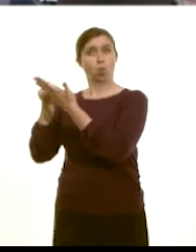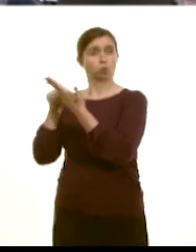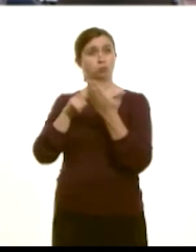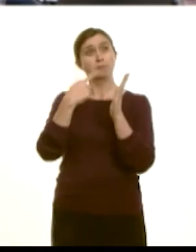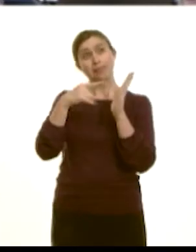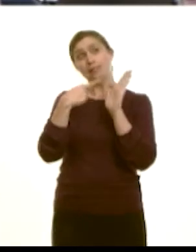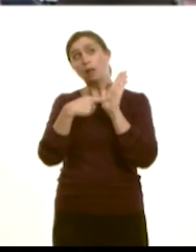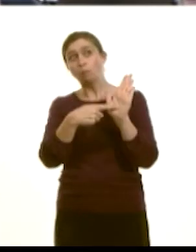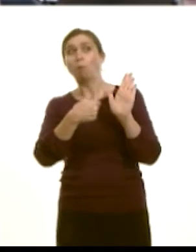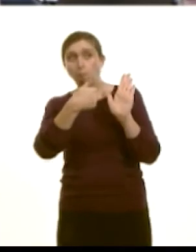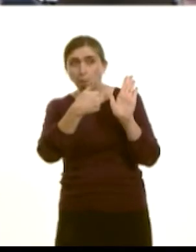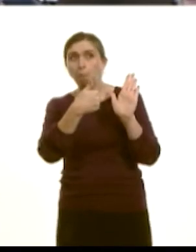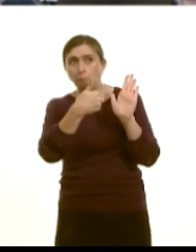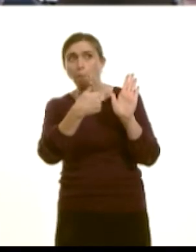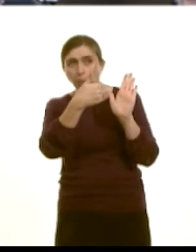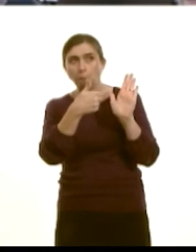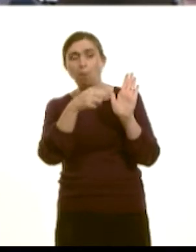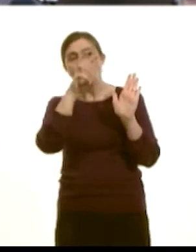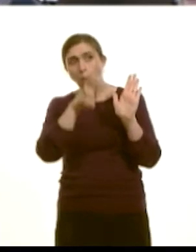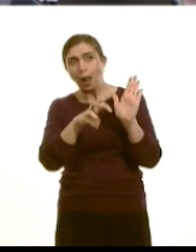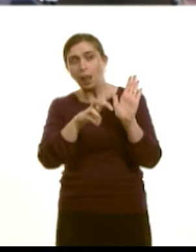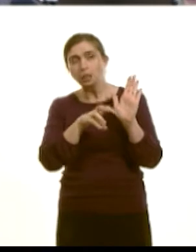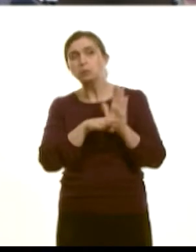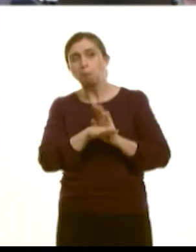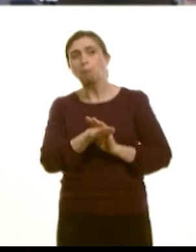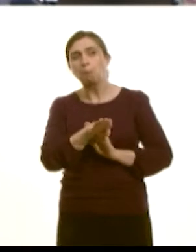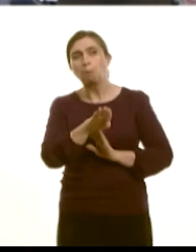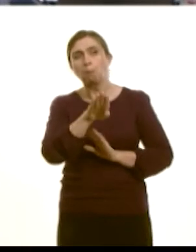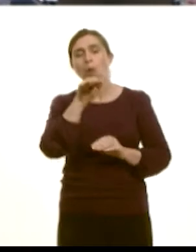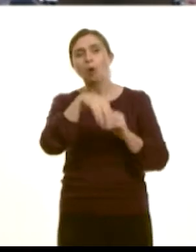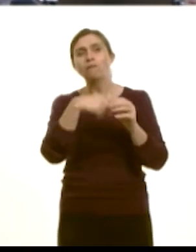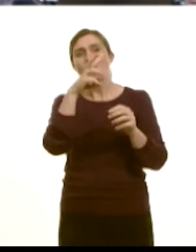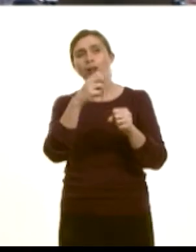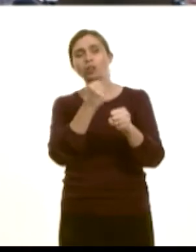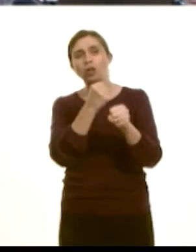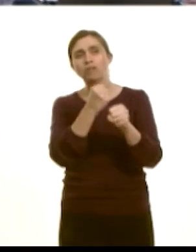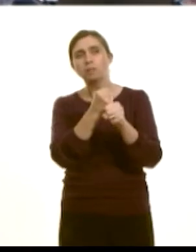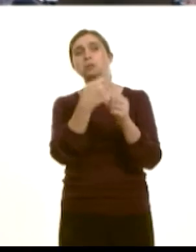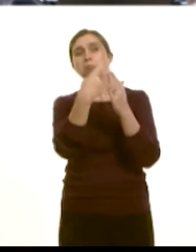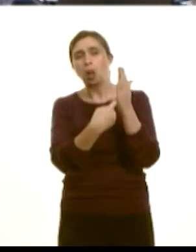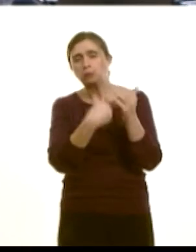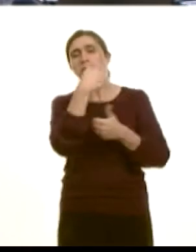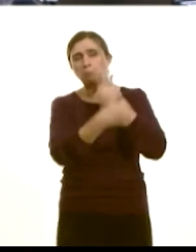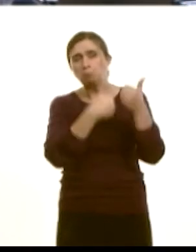comments about the progress being made in Wales as a result of Welsh Government policies to eradicate child poverty.